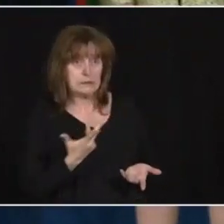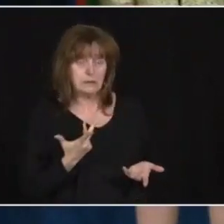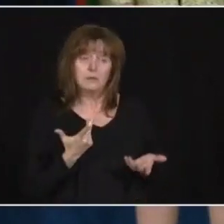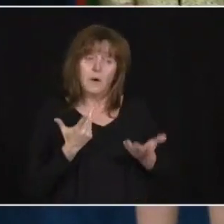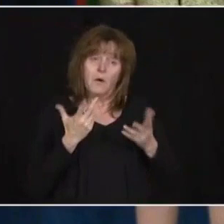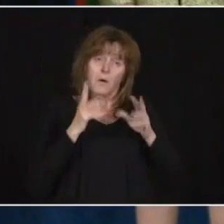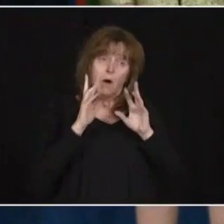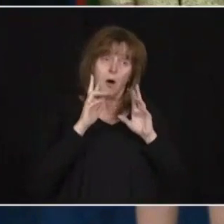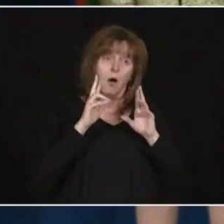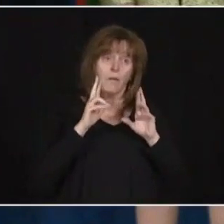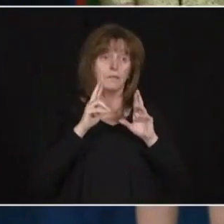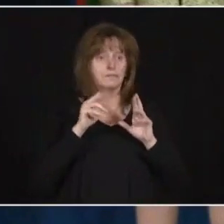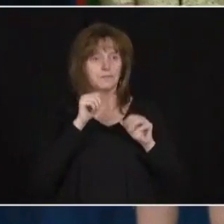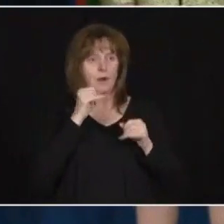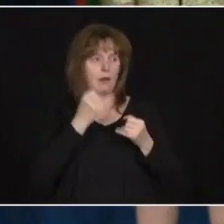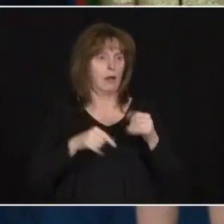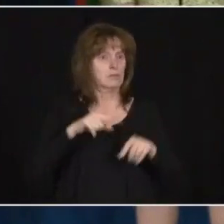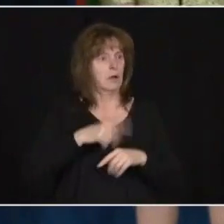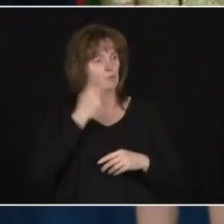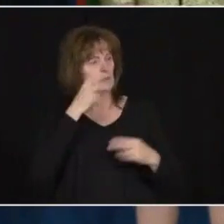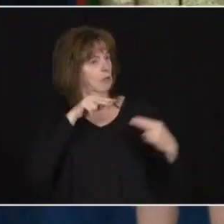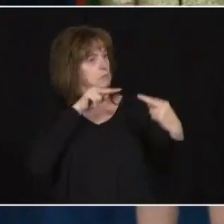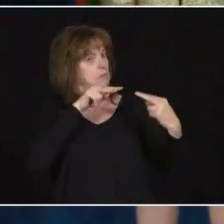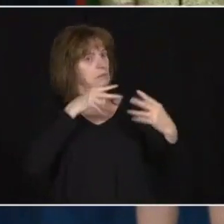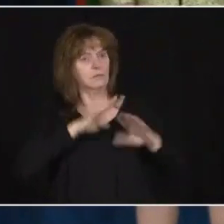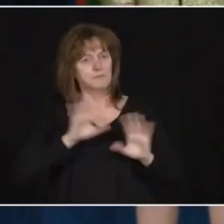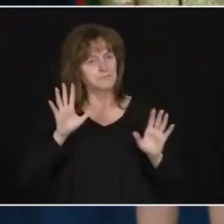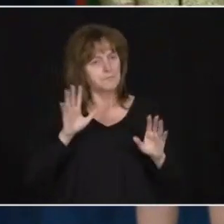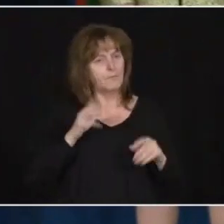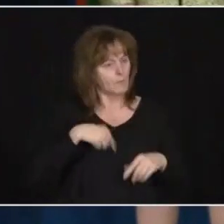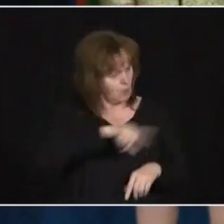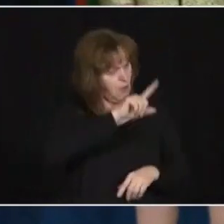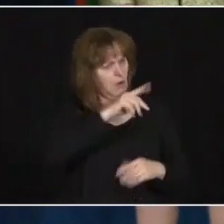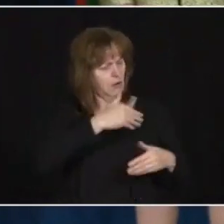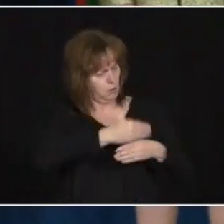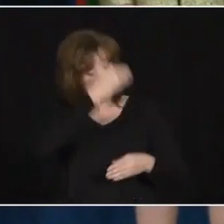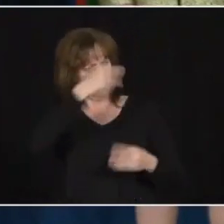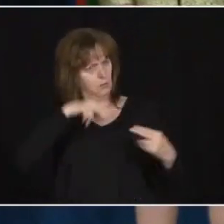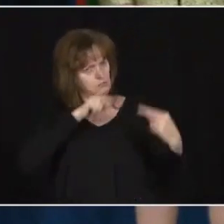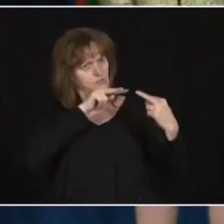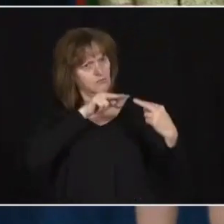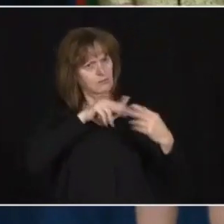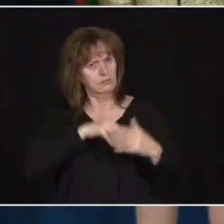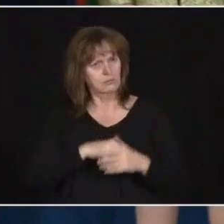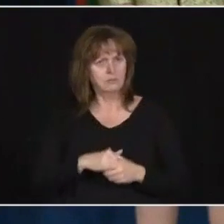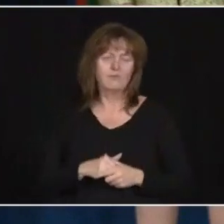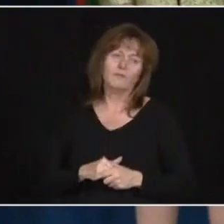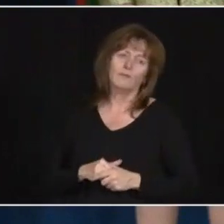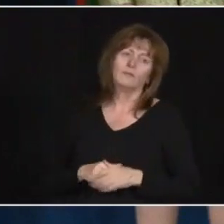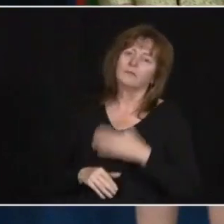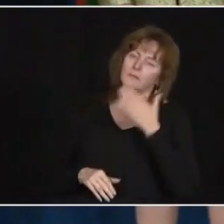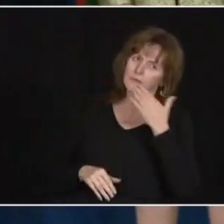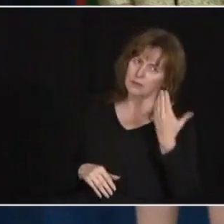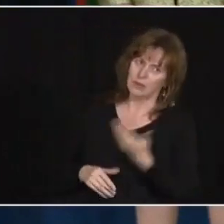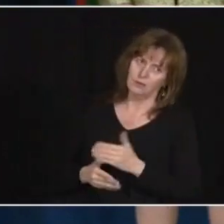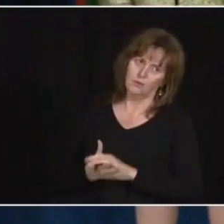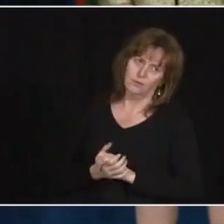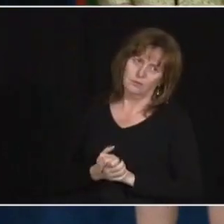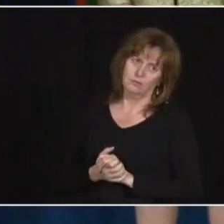This is critical. Hopefully it won't be the last time you see them. I'd go to the window. Thank you,